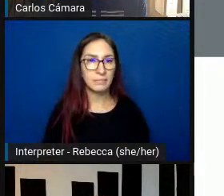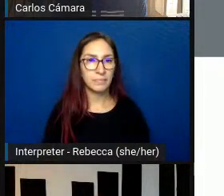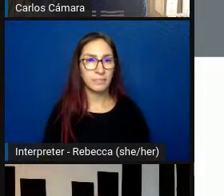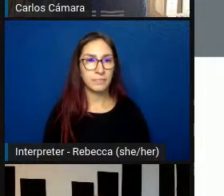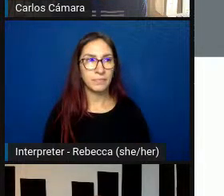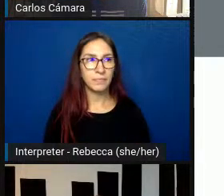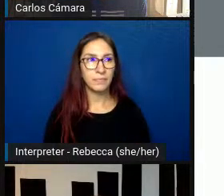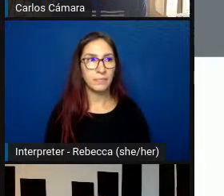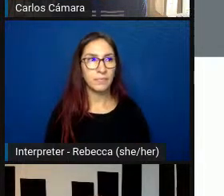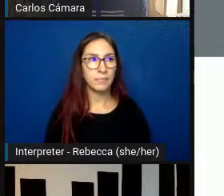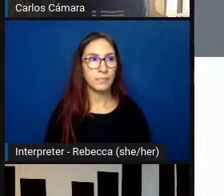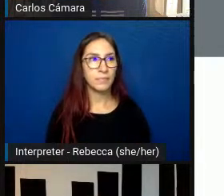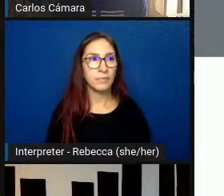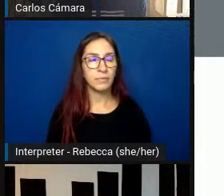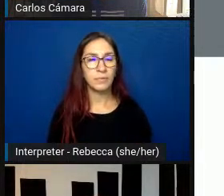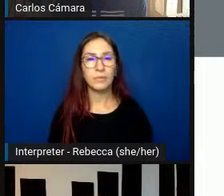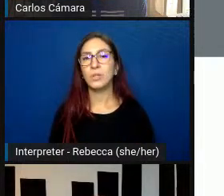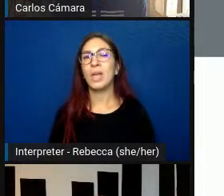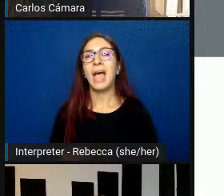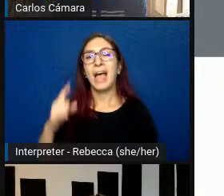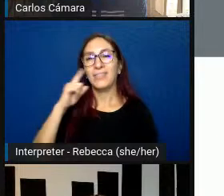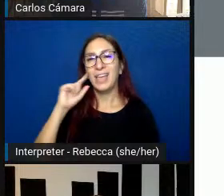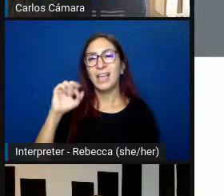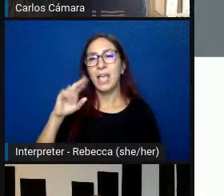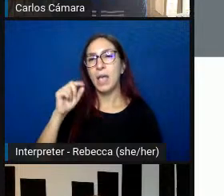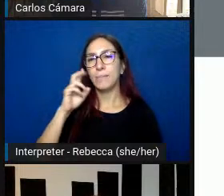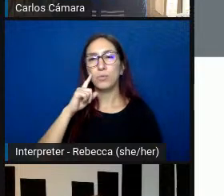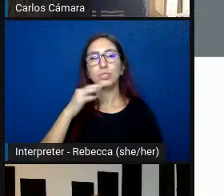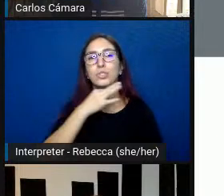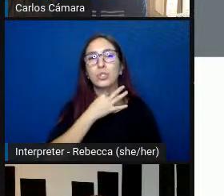. So that is it I guess.